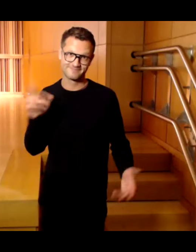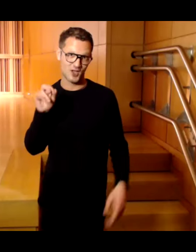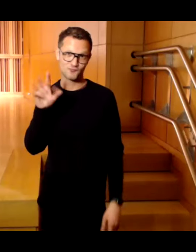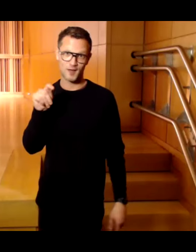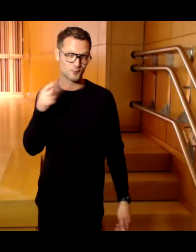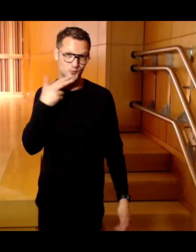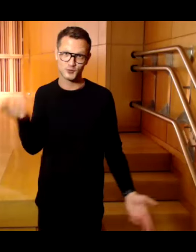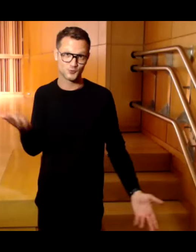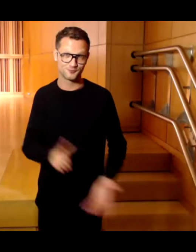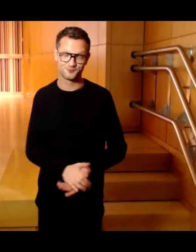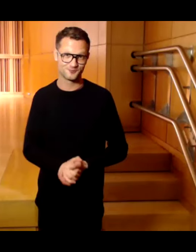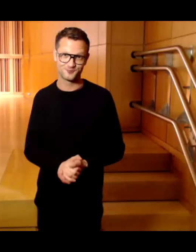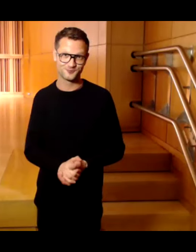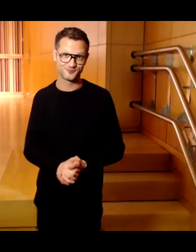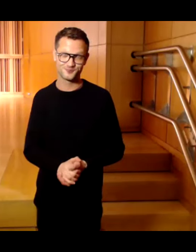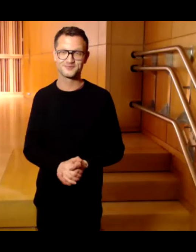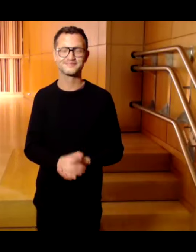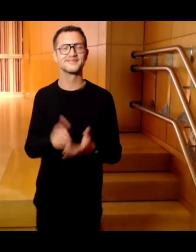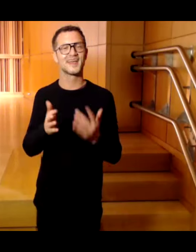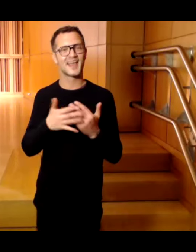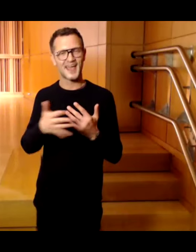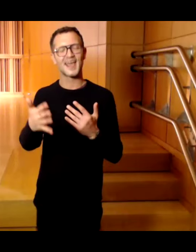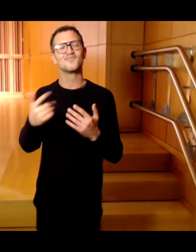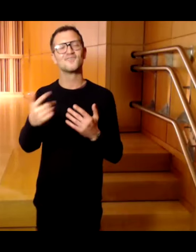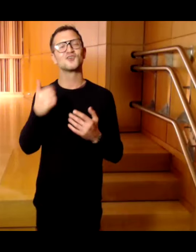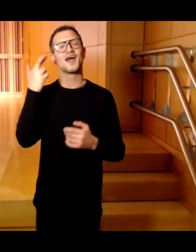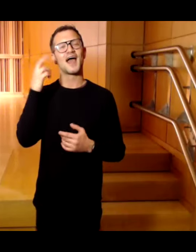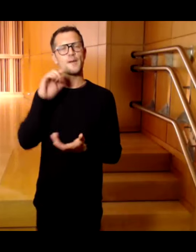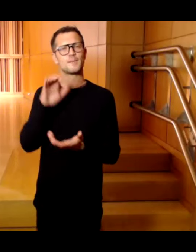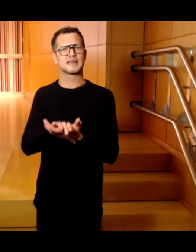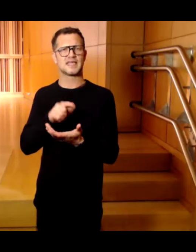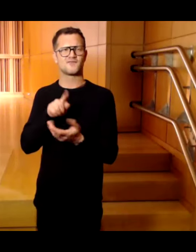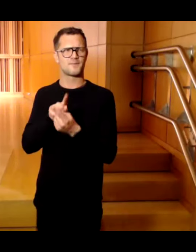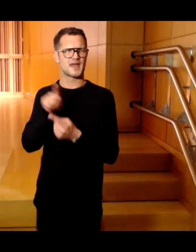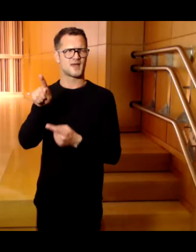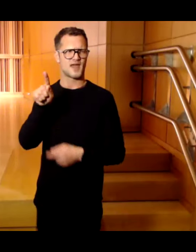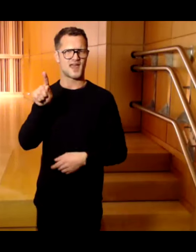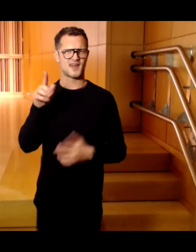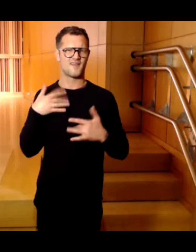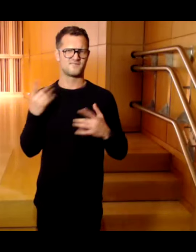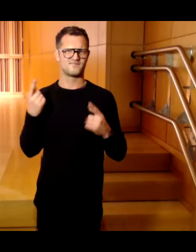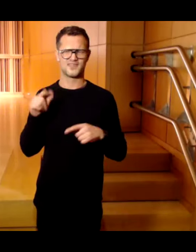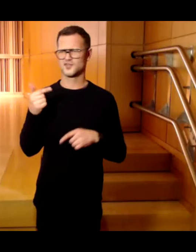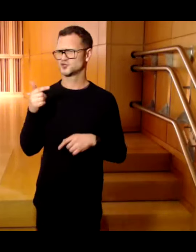At some point after that, I believe I met Robert at an event Gerard hosted in Somerville, Massachusetts.